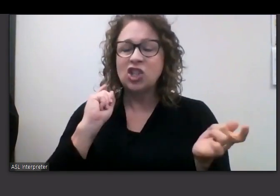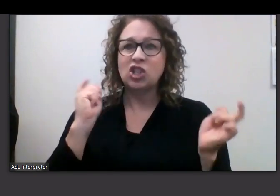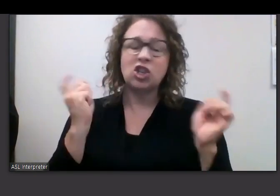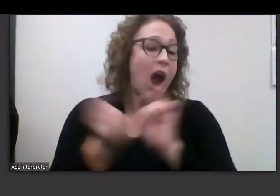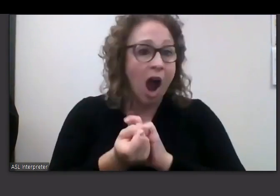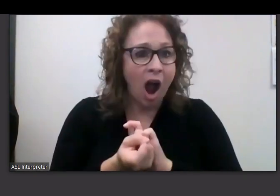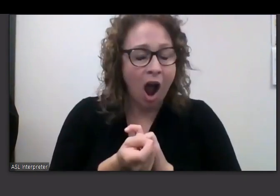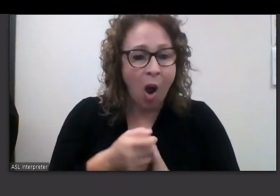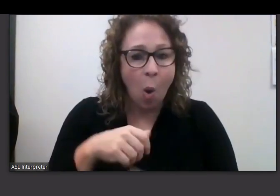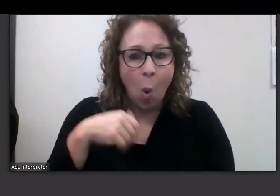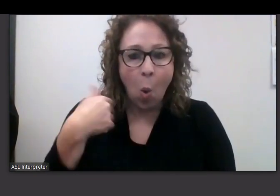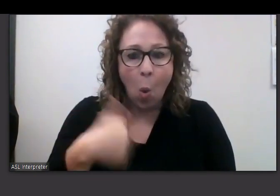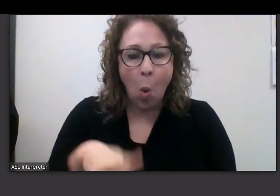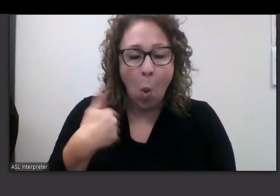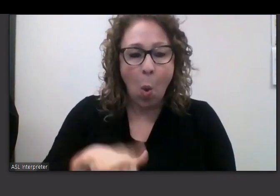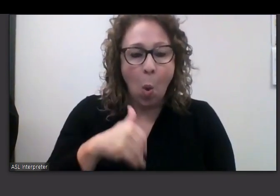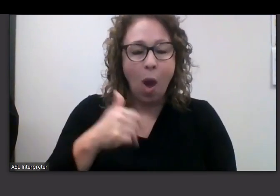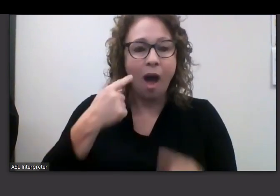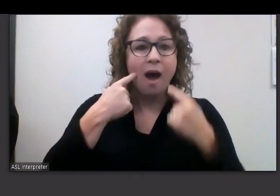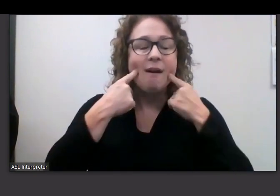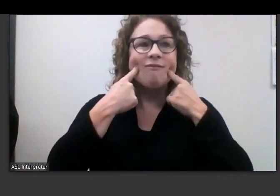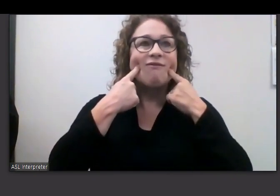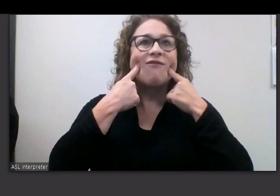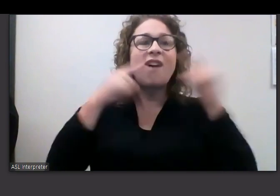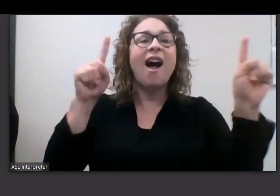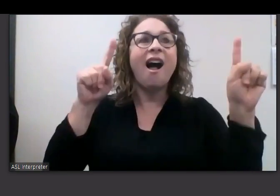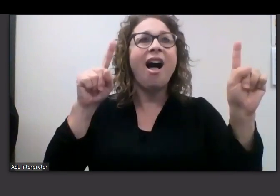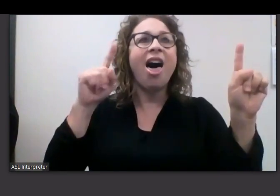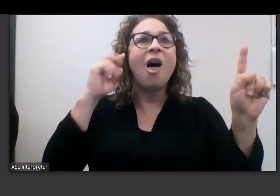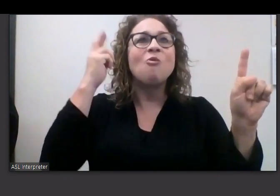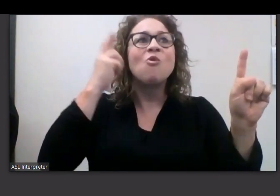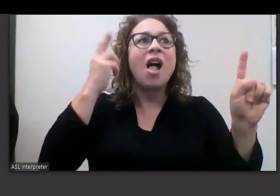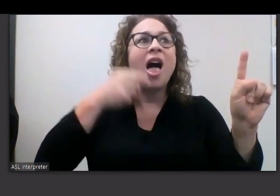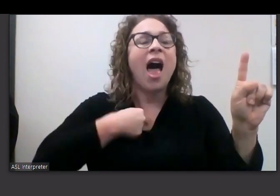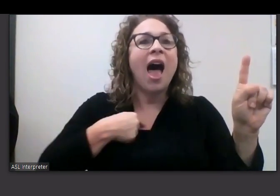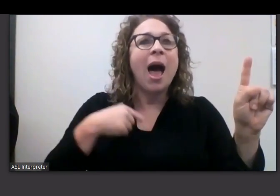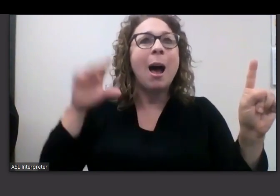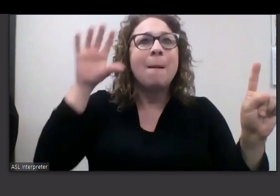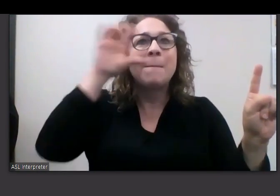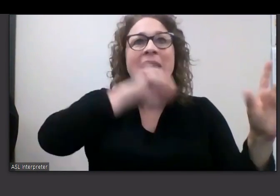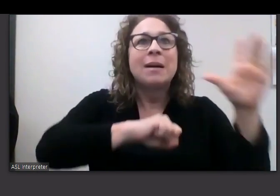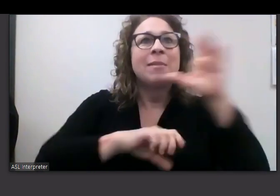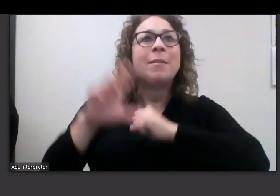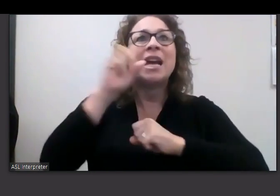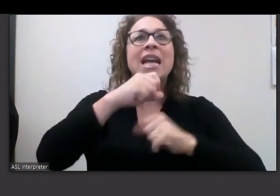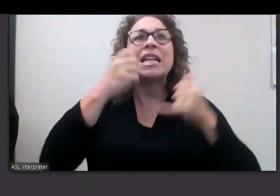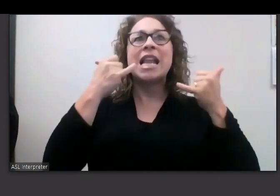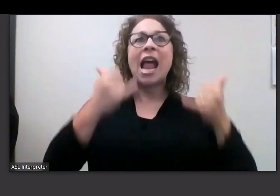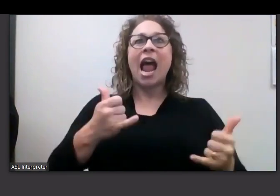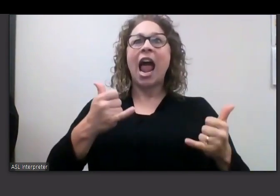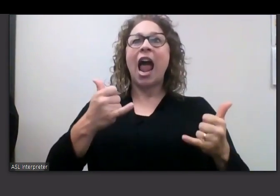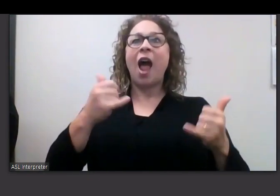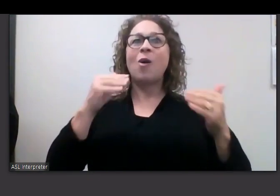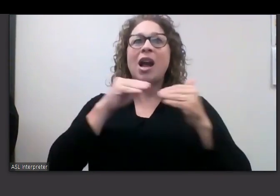I finally realized how much I was missing out on when I watched TV.